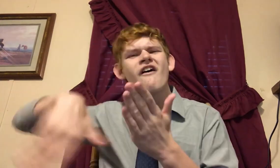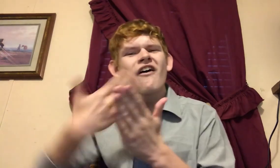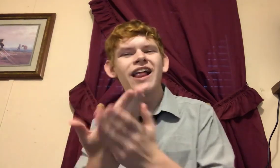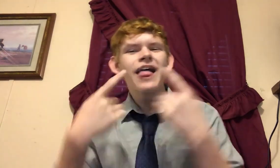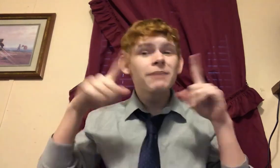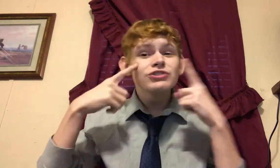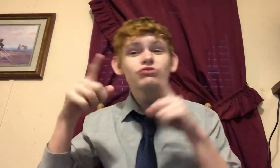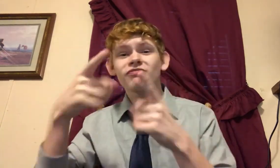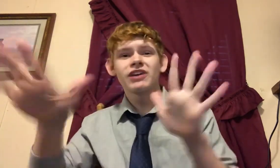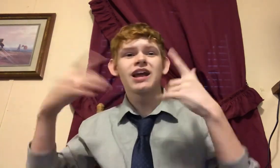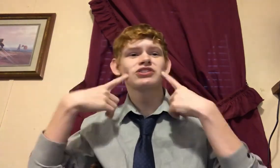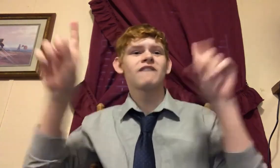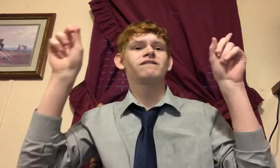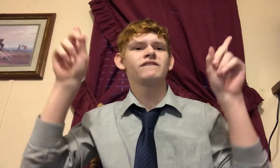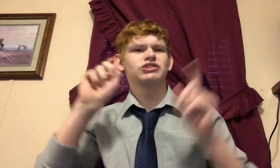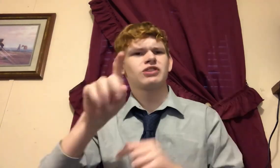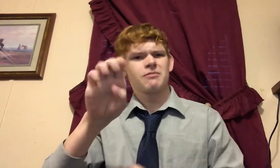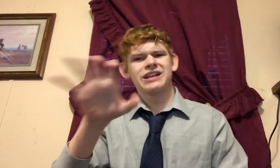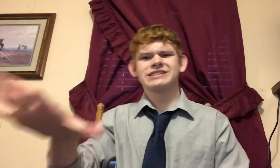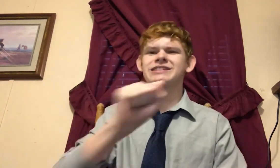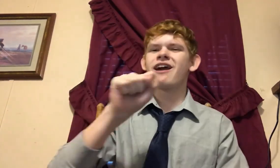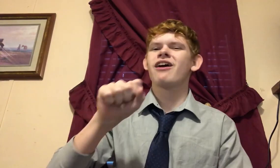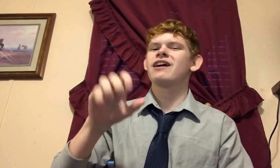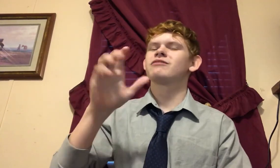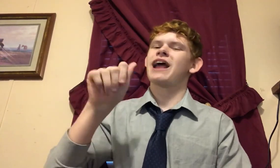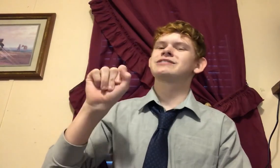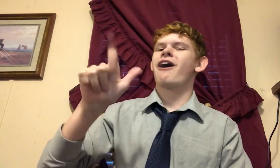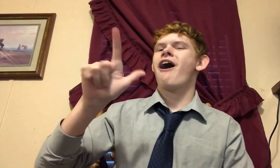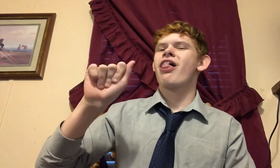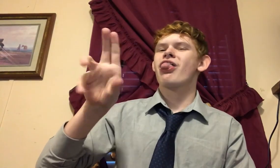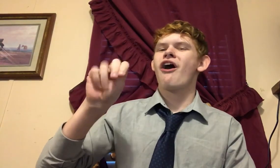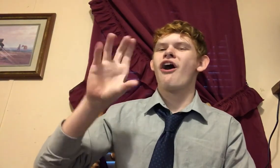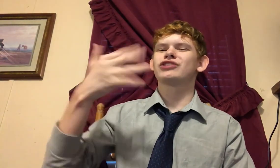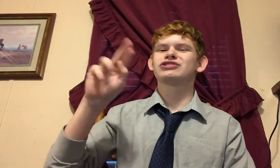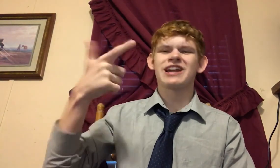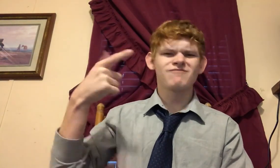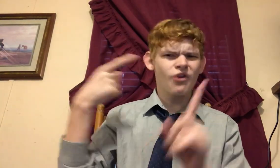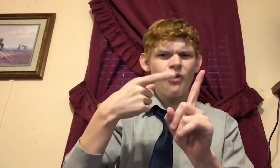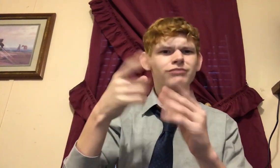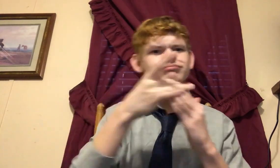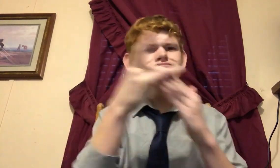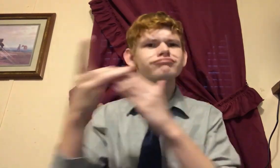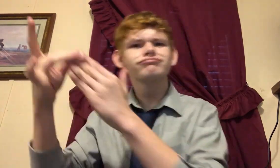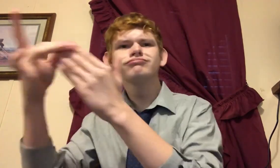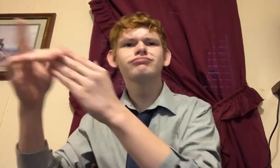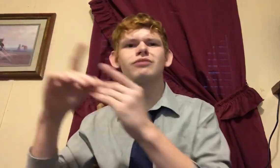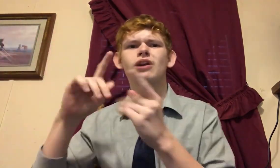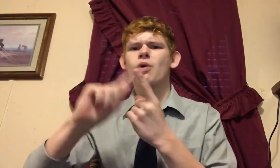Everything we have achieved so far should be taken as a launching point that guides us onward,